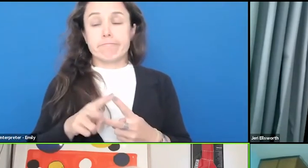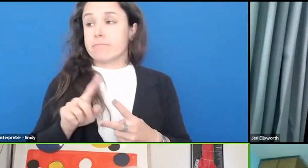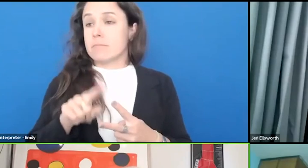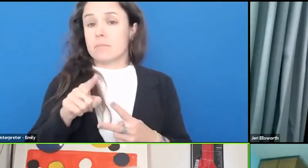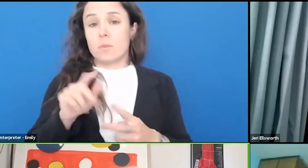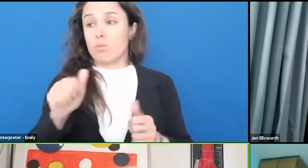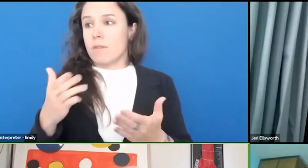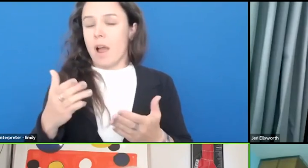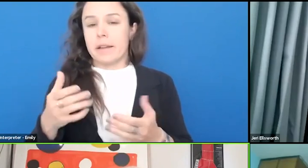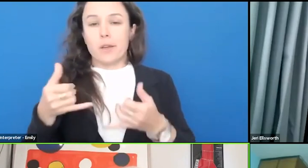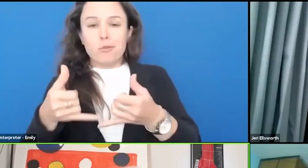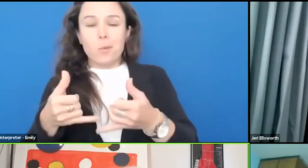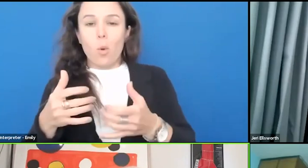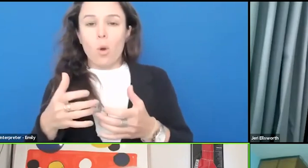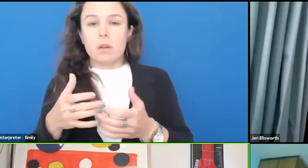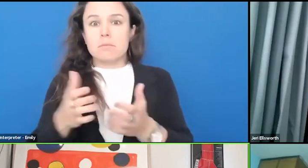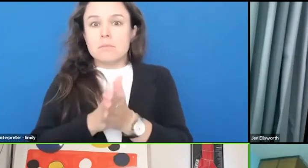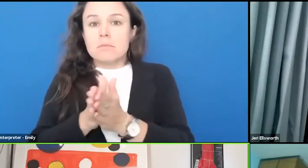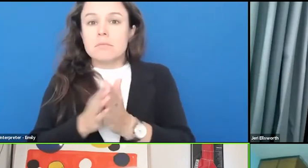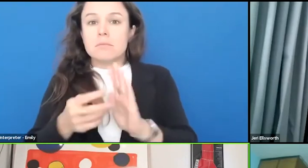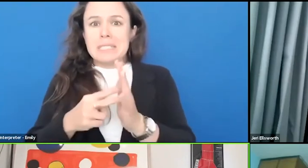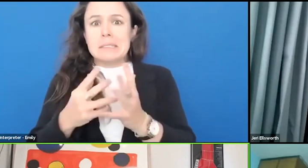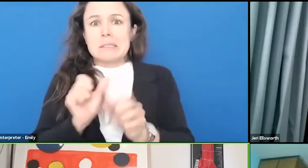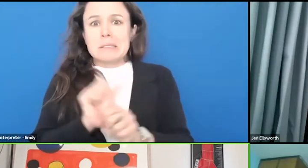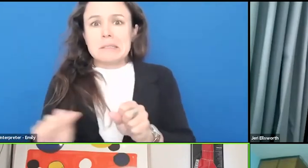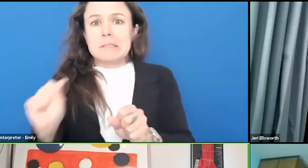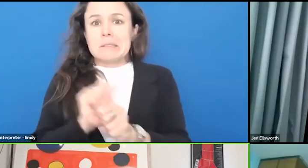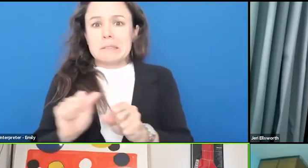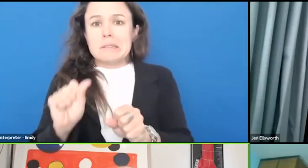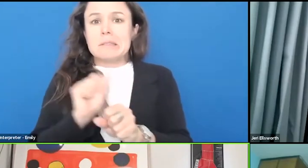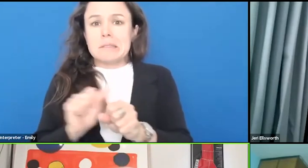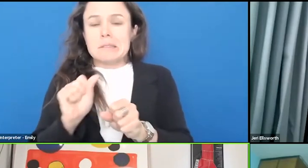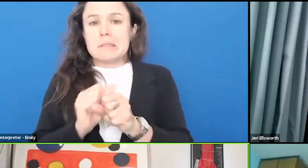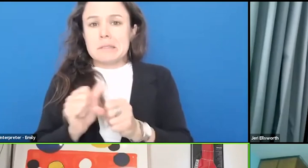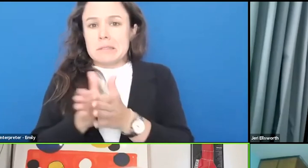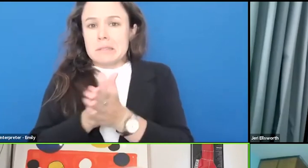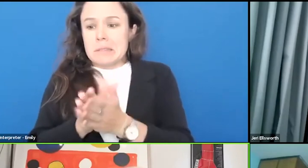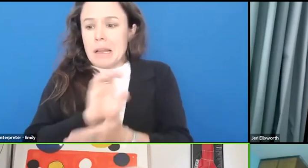reward so that it's worth the energy input for them to try to learn something, or we